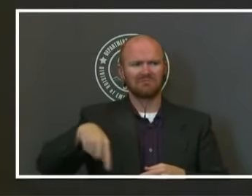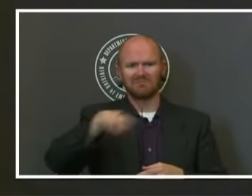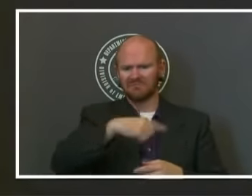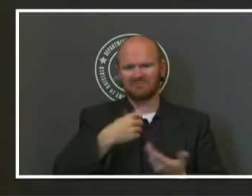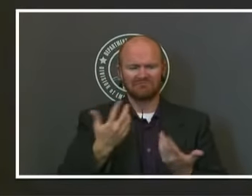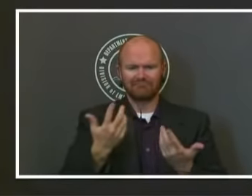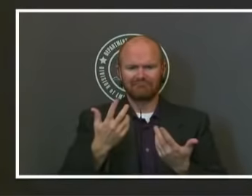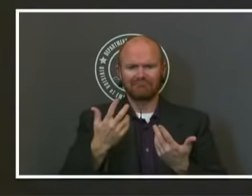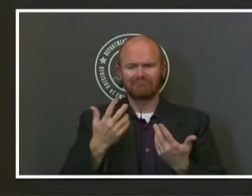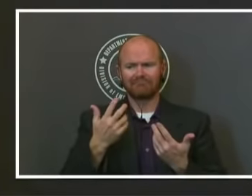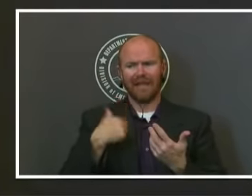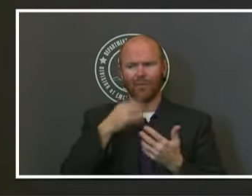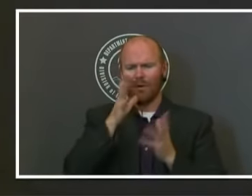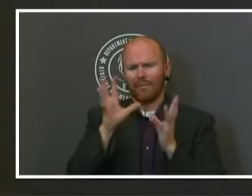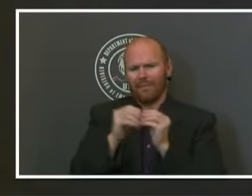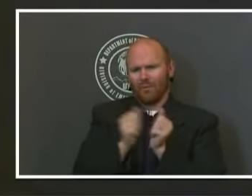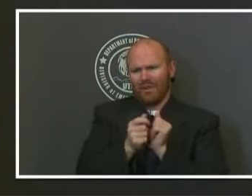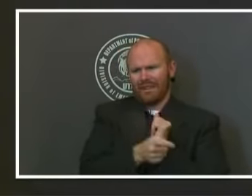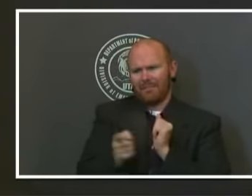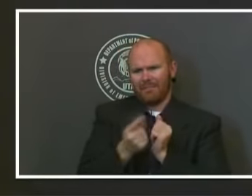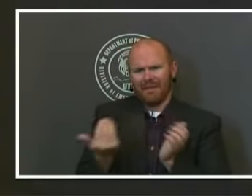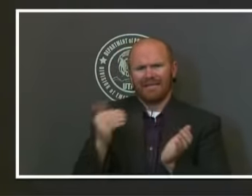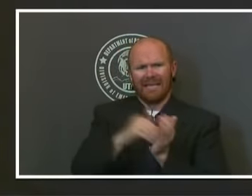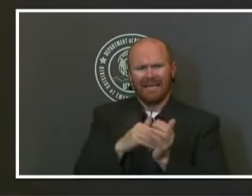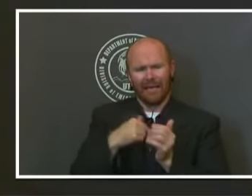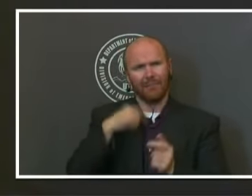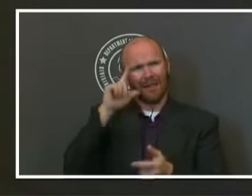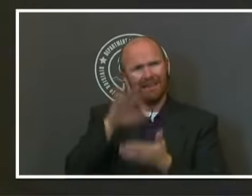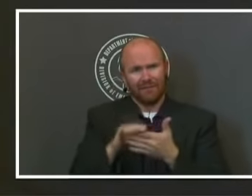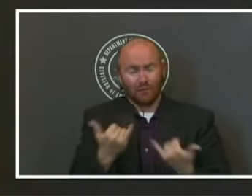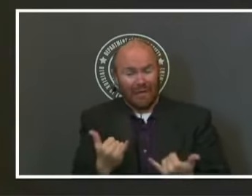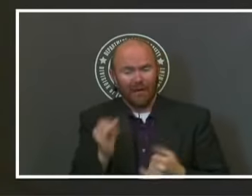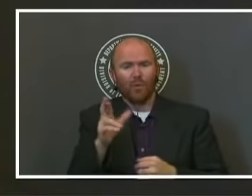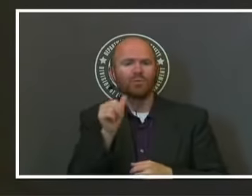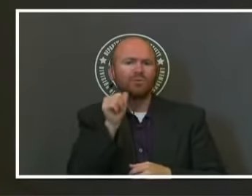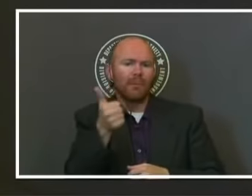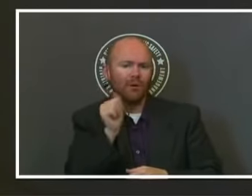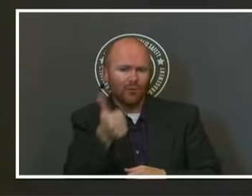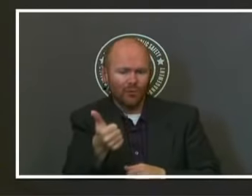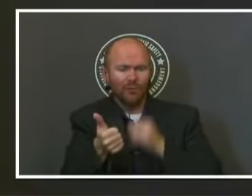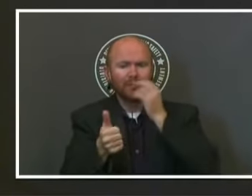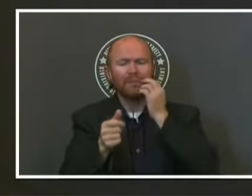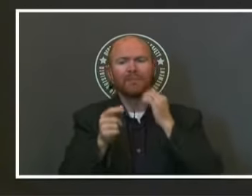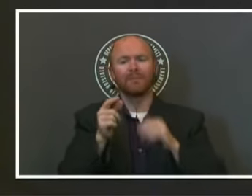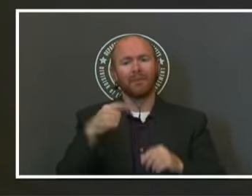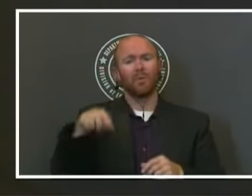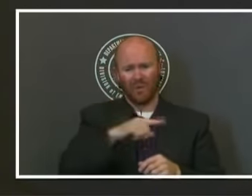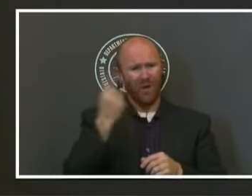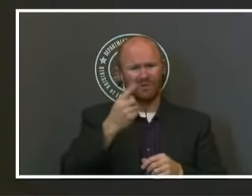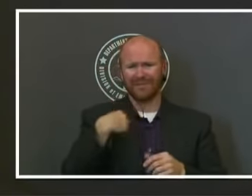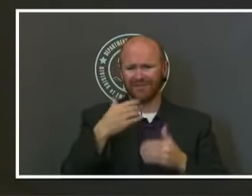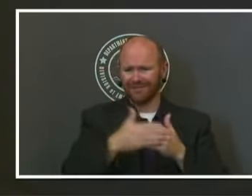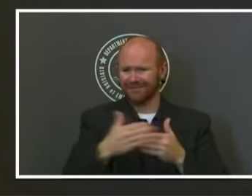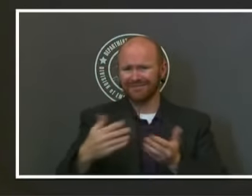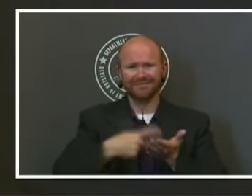but all be meeting with them I think today or tomorrow so I